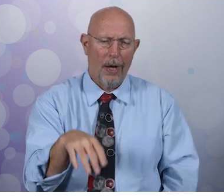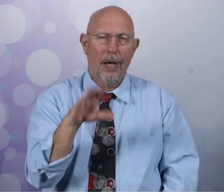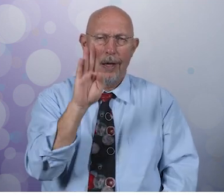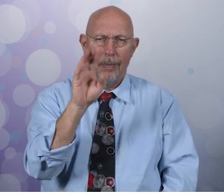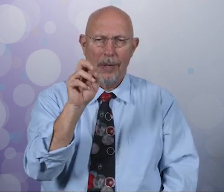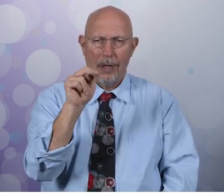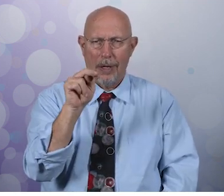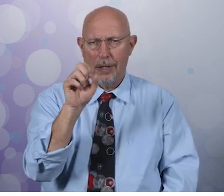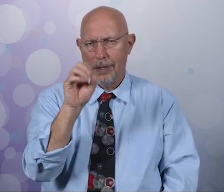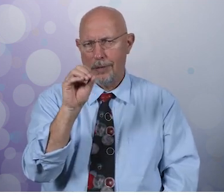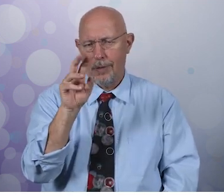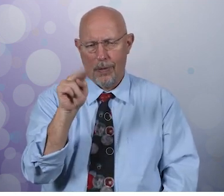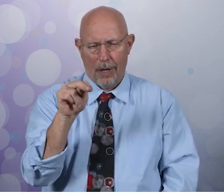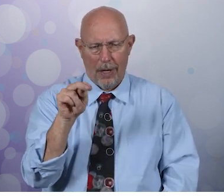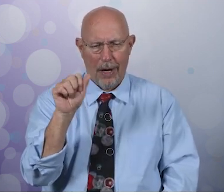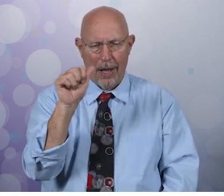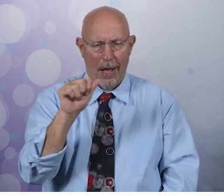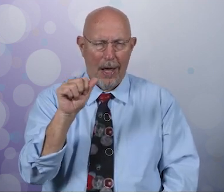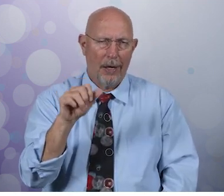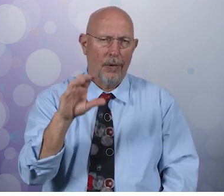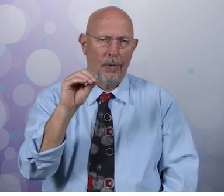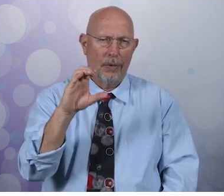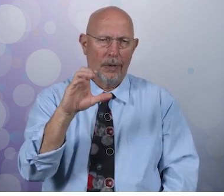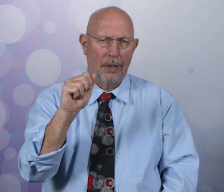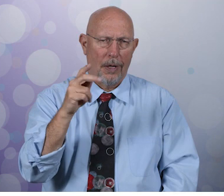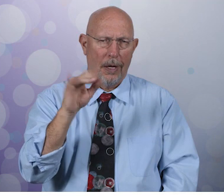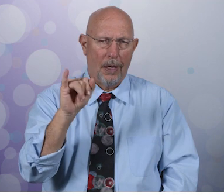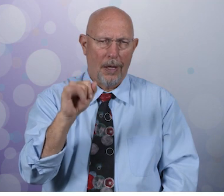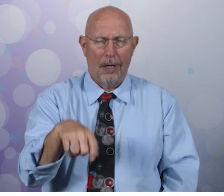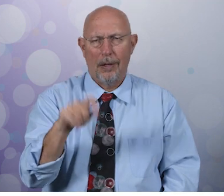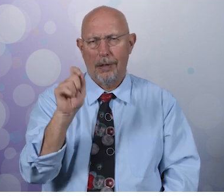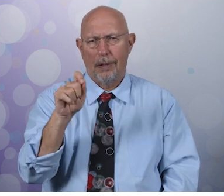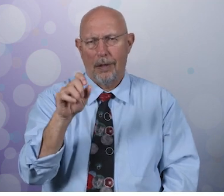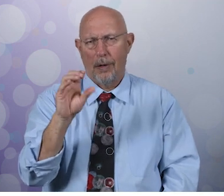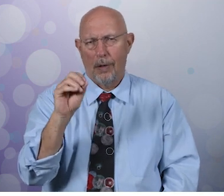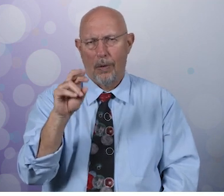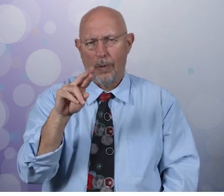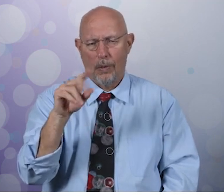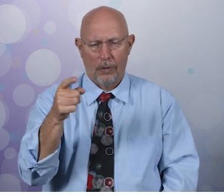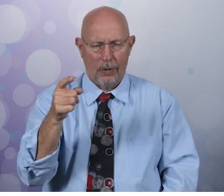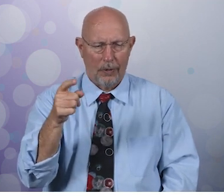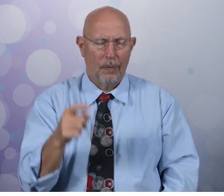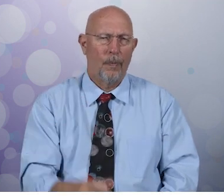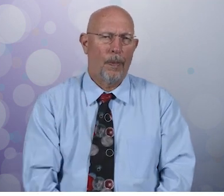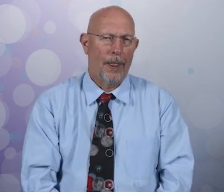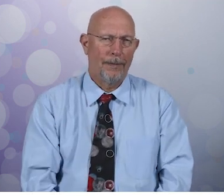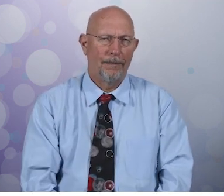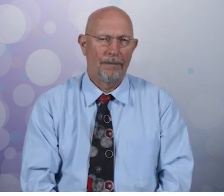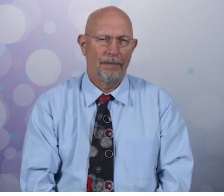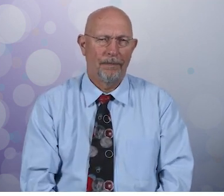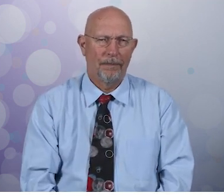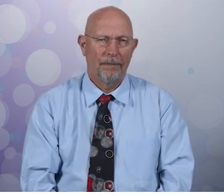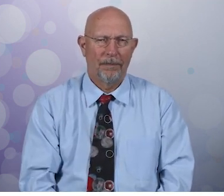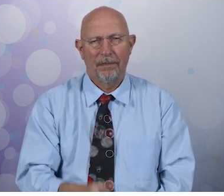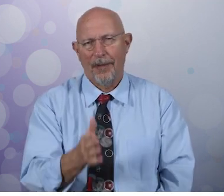B-E-N-S-O-N @ O-C-A-L-I dot O-R-G. Thanks, everybody,